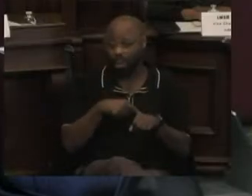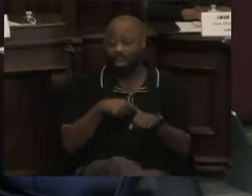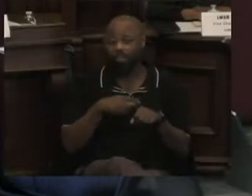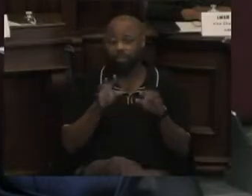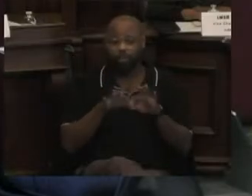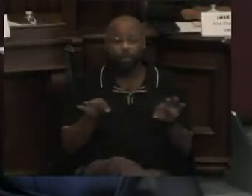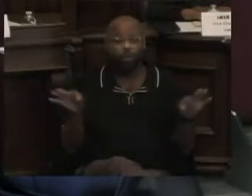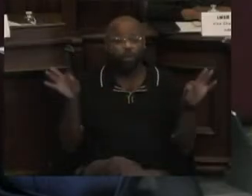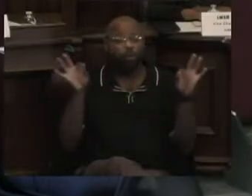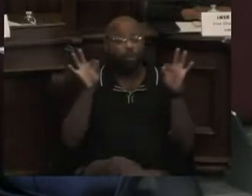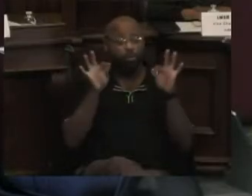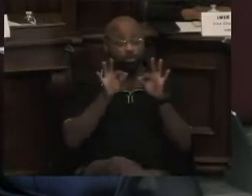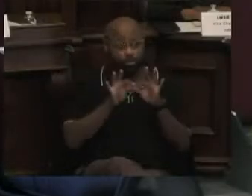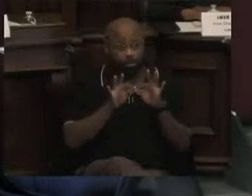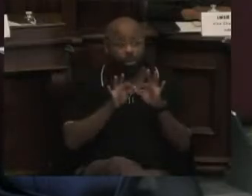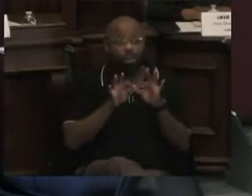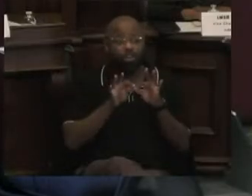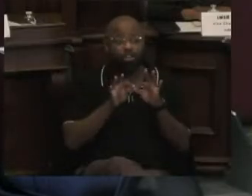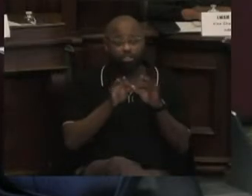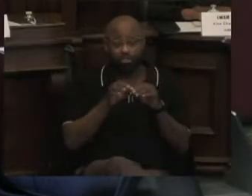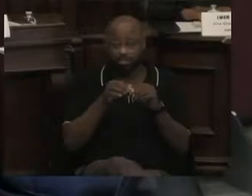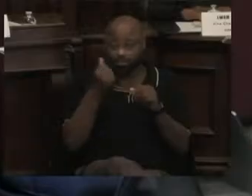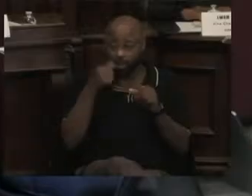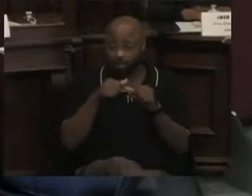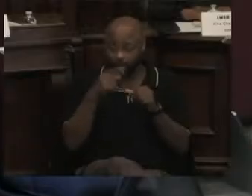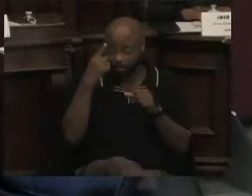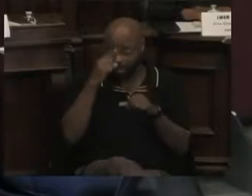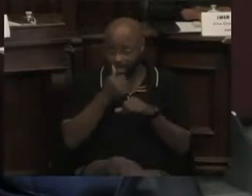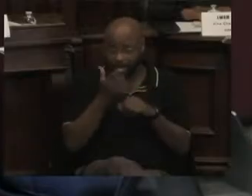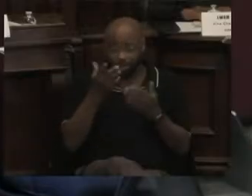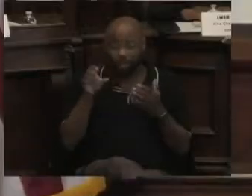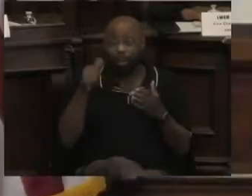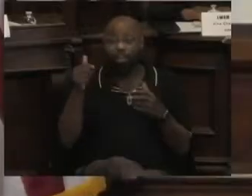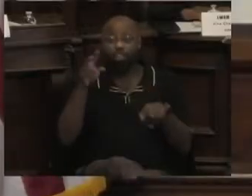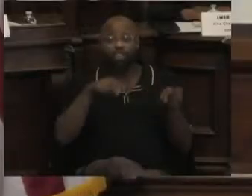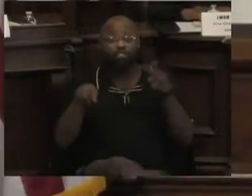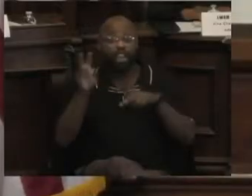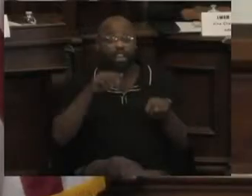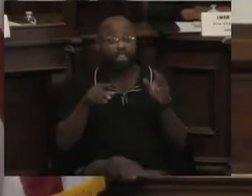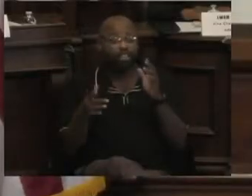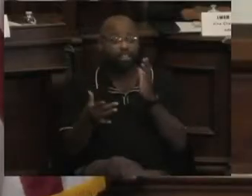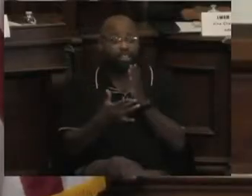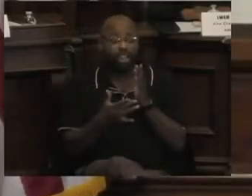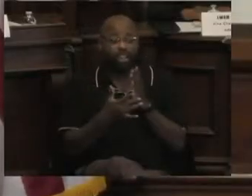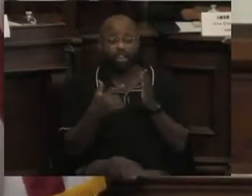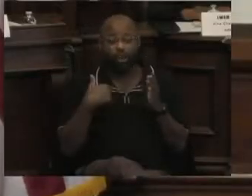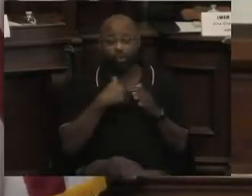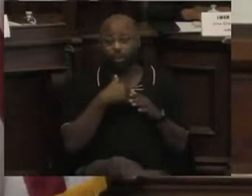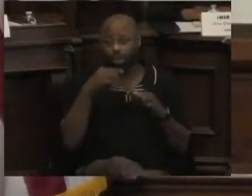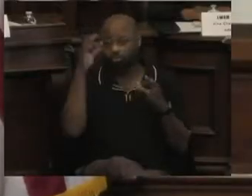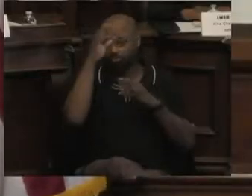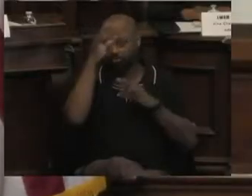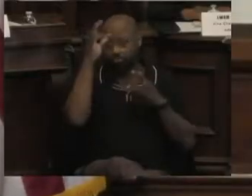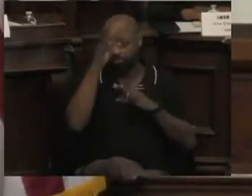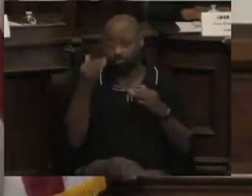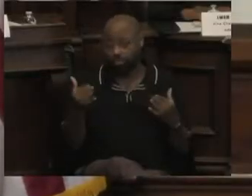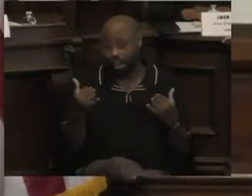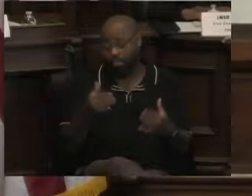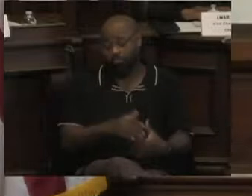and the FBI. And ten years isn't really that long ago. And it's important for us to maintain the mindset that there